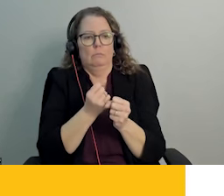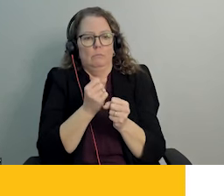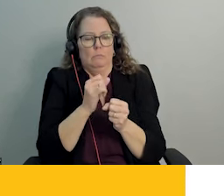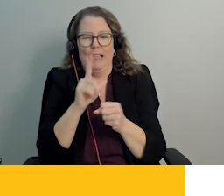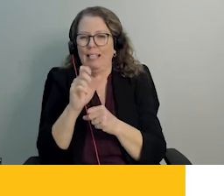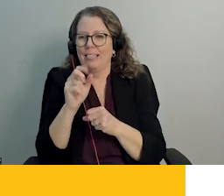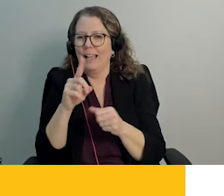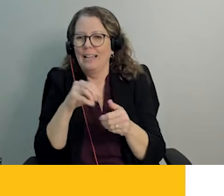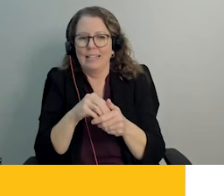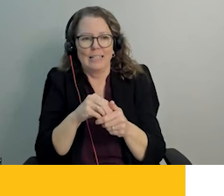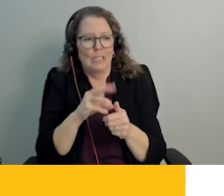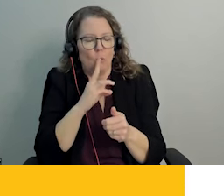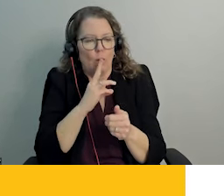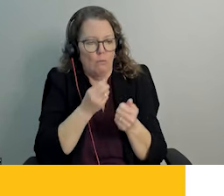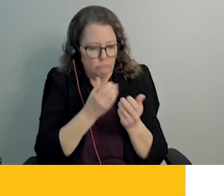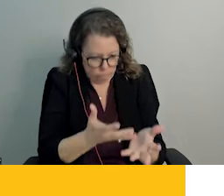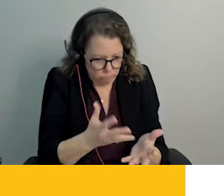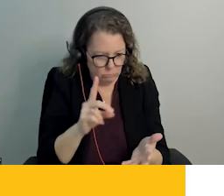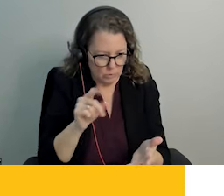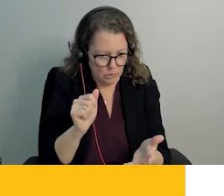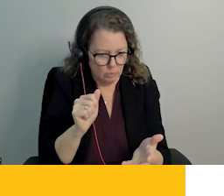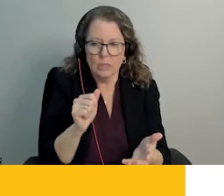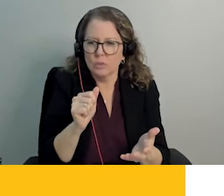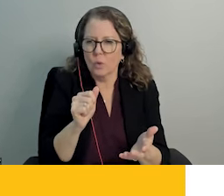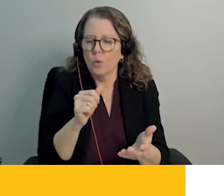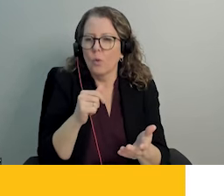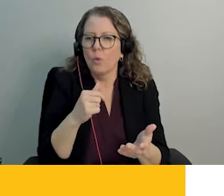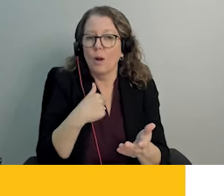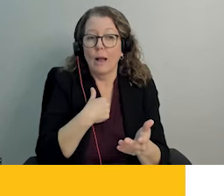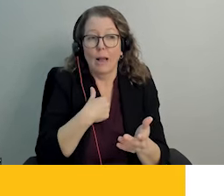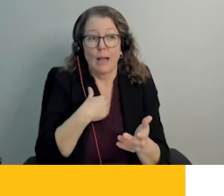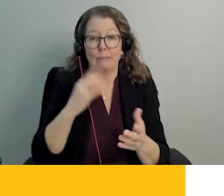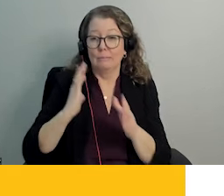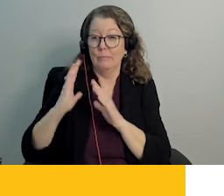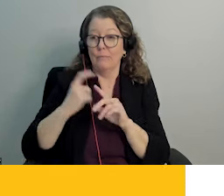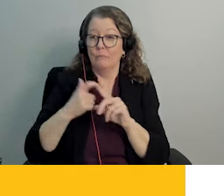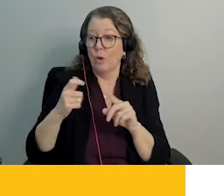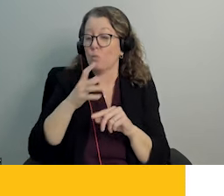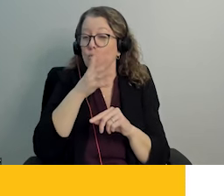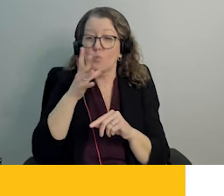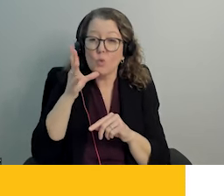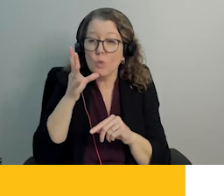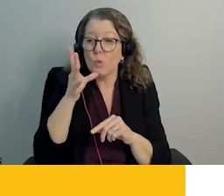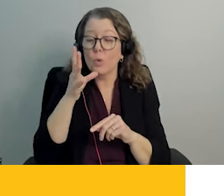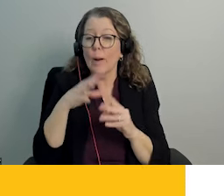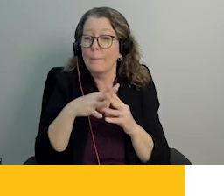And I come from a line of folks from rural America who are predisposed to a lot of, like, risks